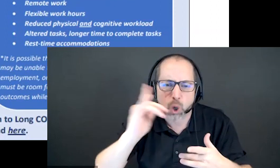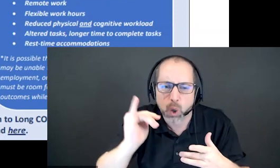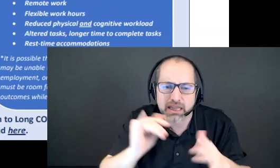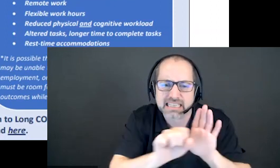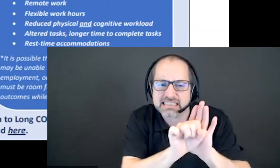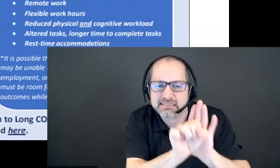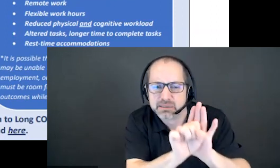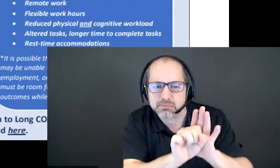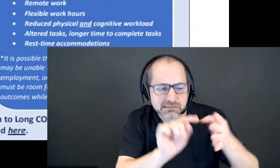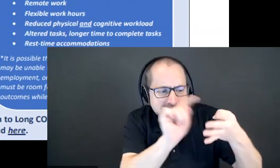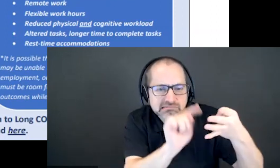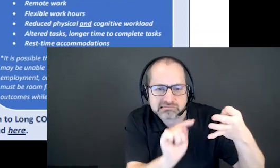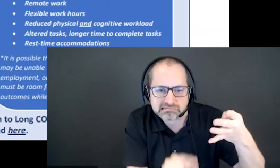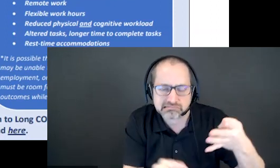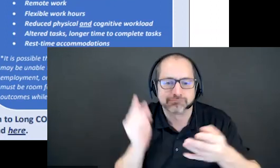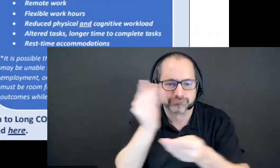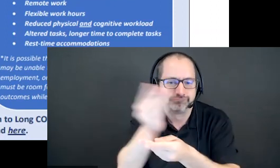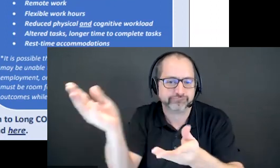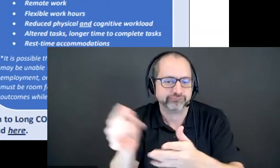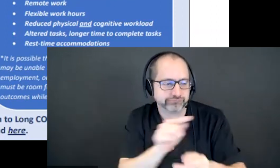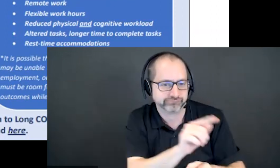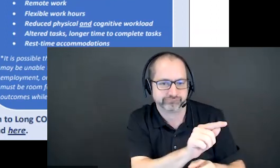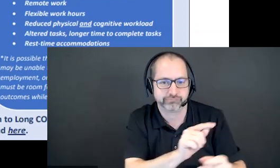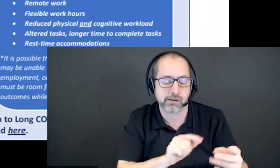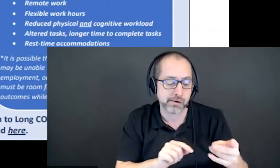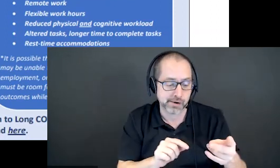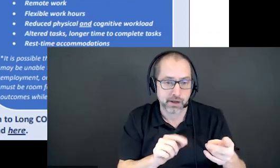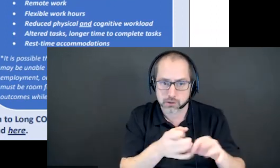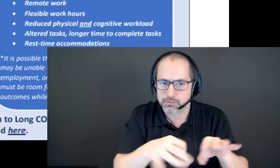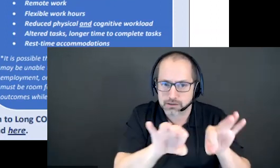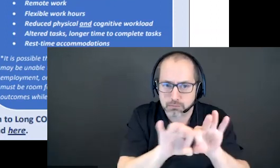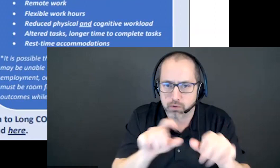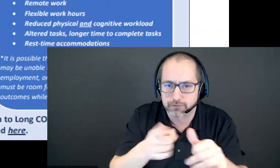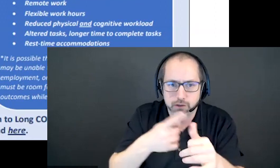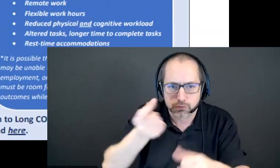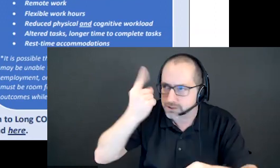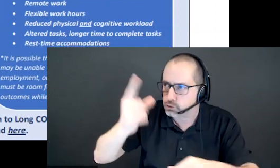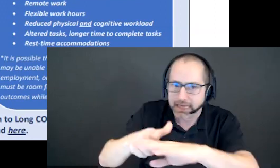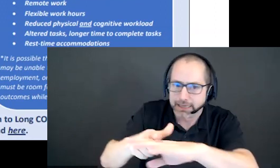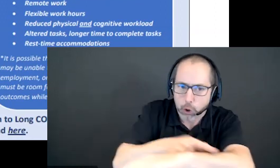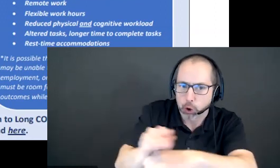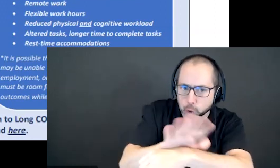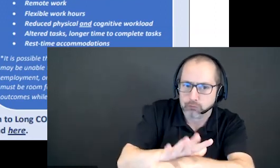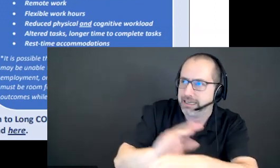of this presentation but really important to have that solid understanding of what we think we know